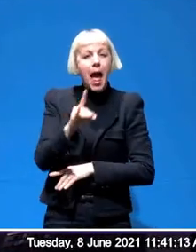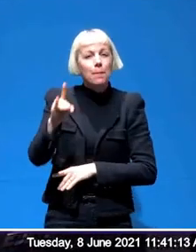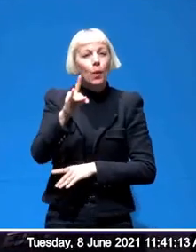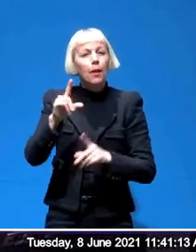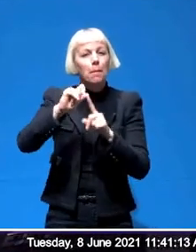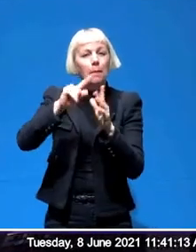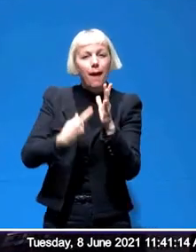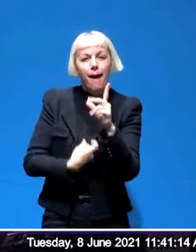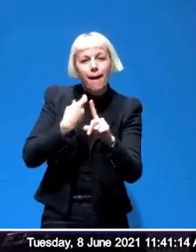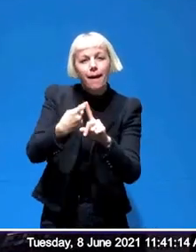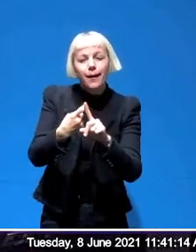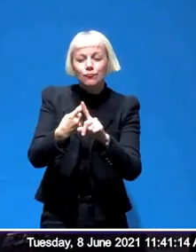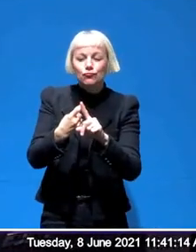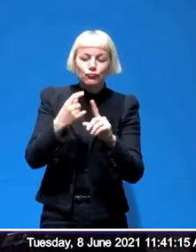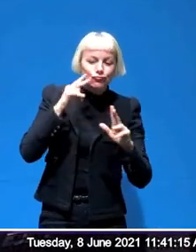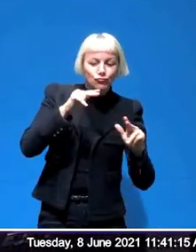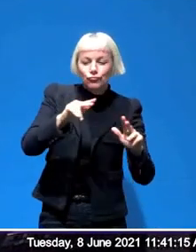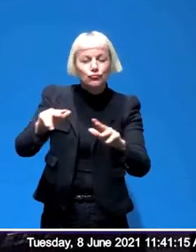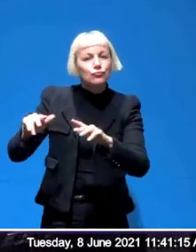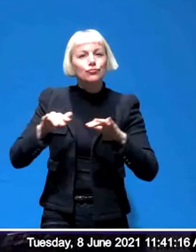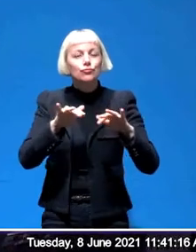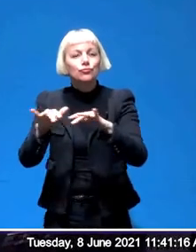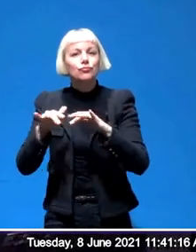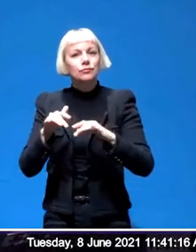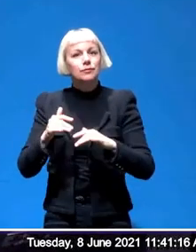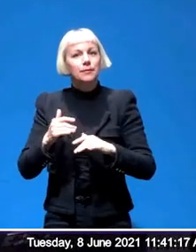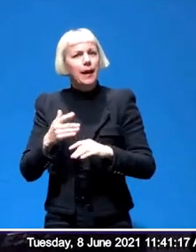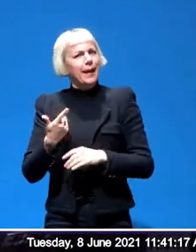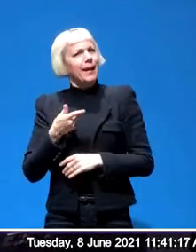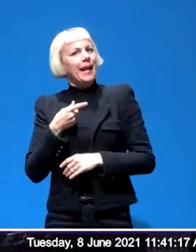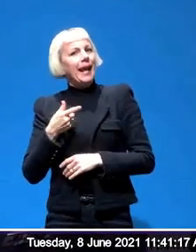a lovely day out, because Daniel did particularly like this worker.